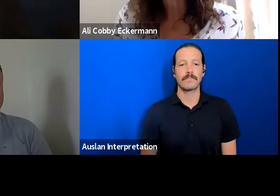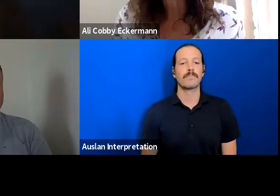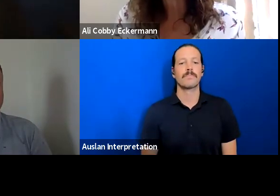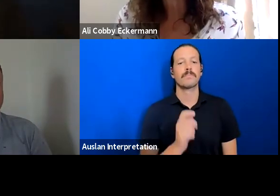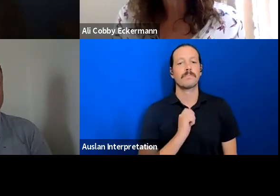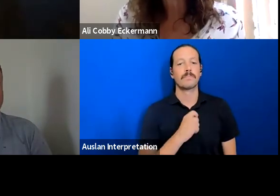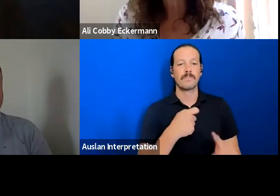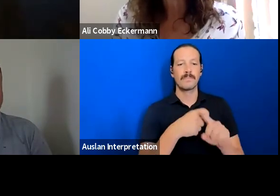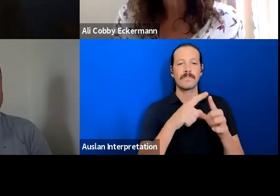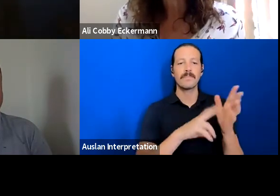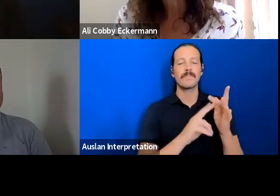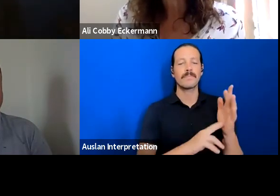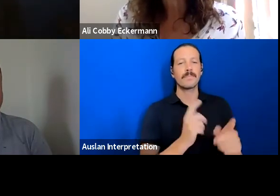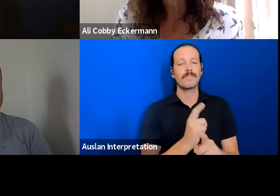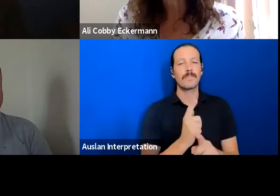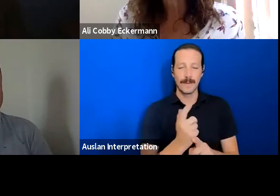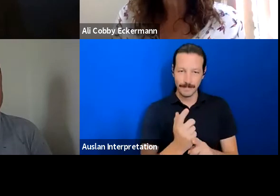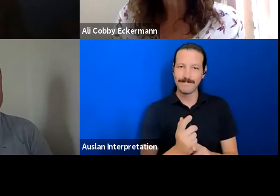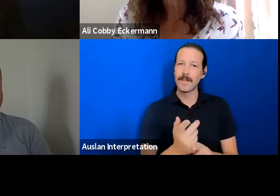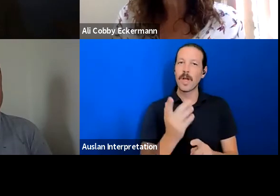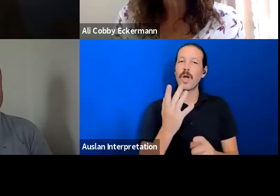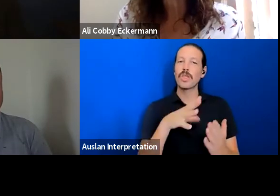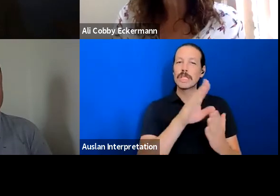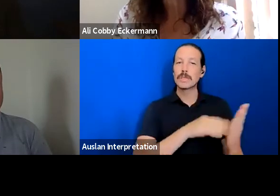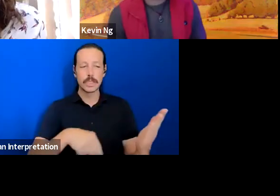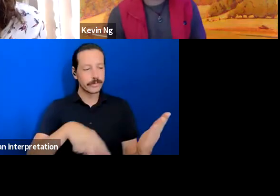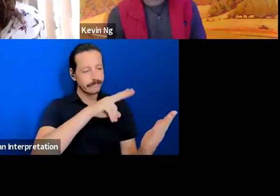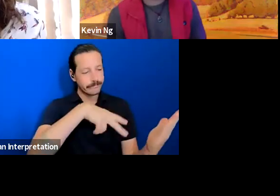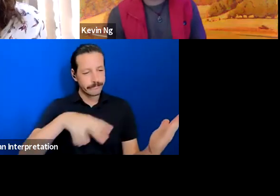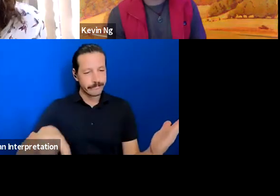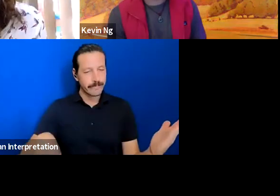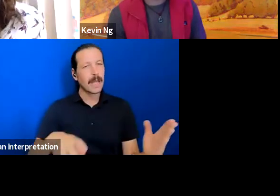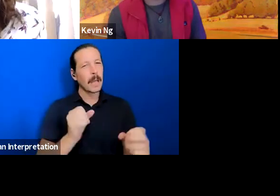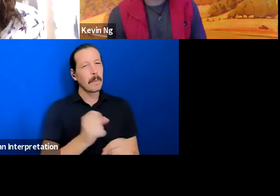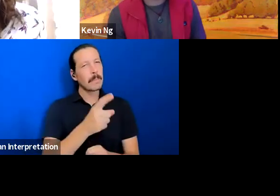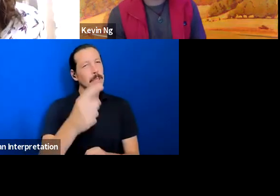your own work and the work of the organisations that you partner with as well, that's kind of what